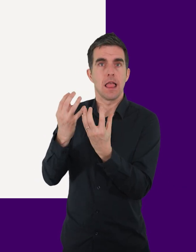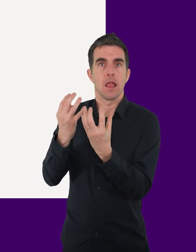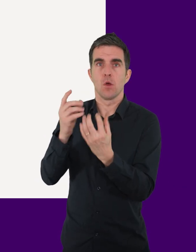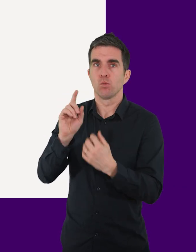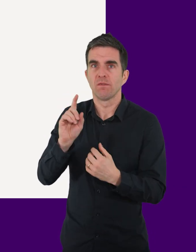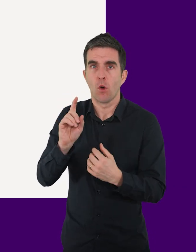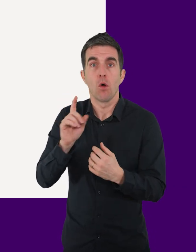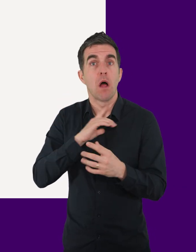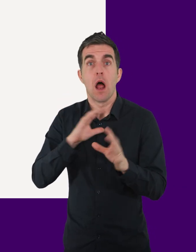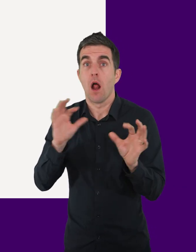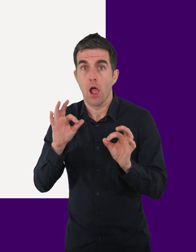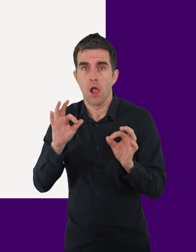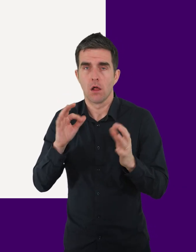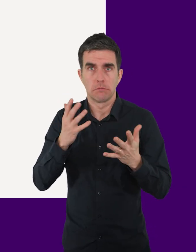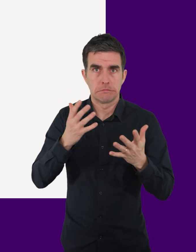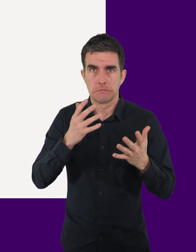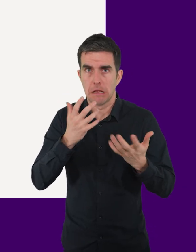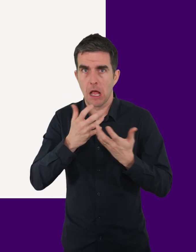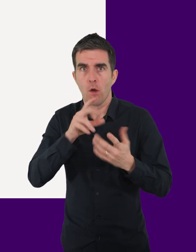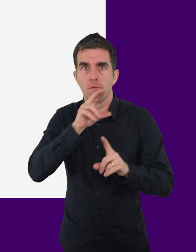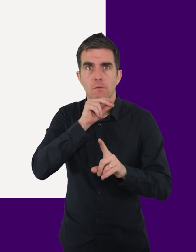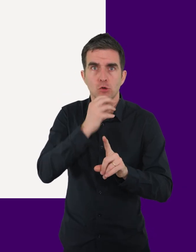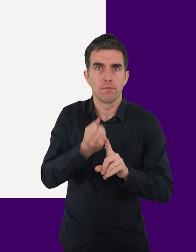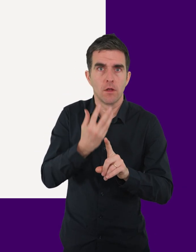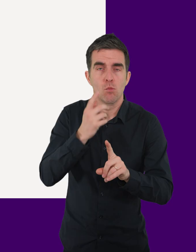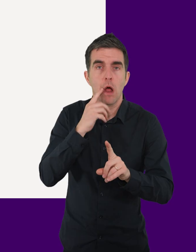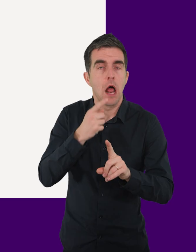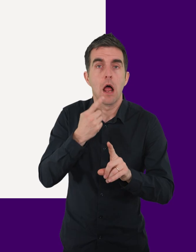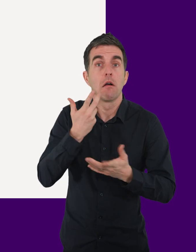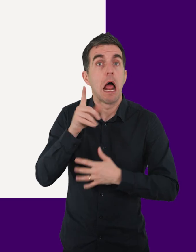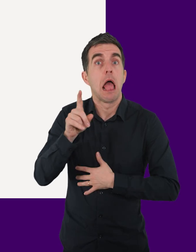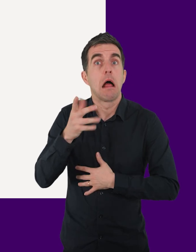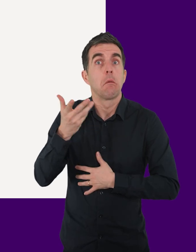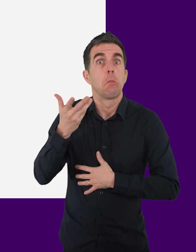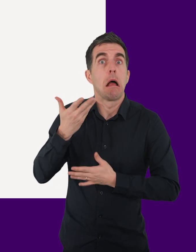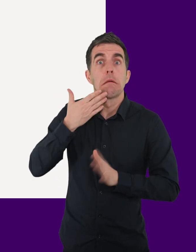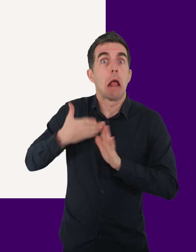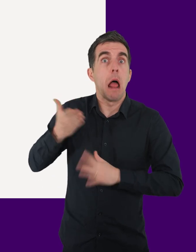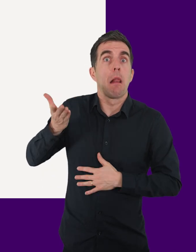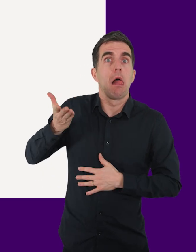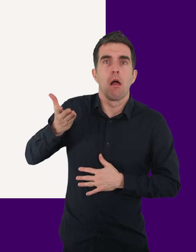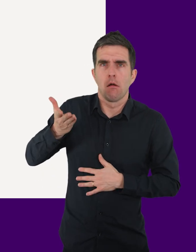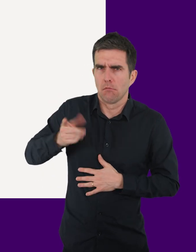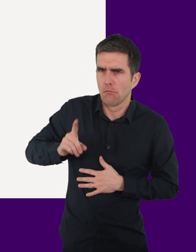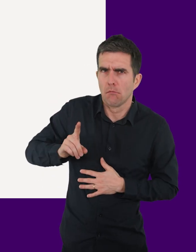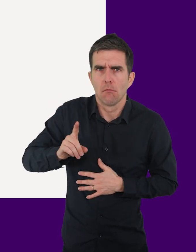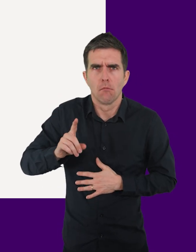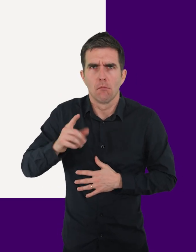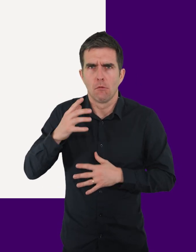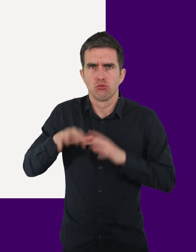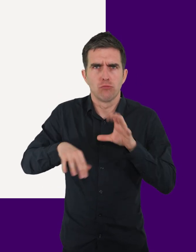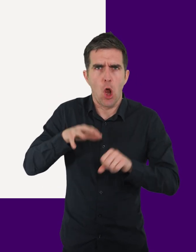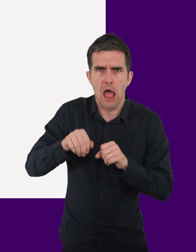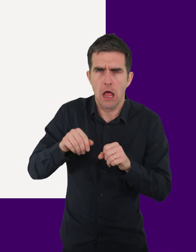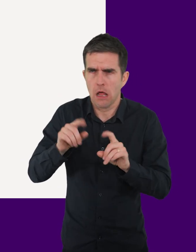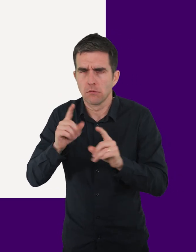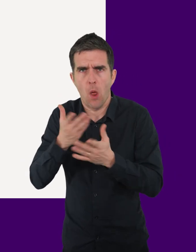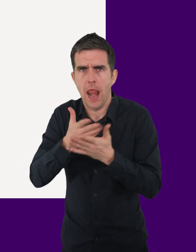Without one, people using voice commands such as "Click + [label]" may struggle to activate buttons because there's no clear label to reference.